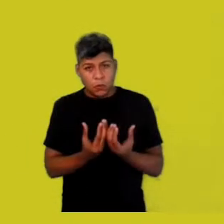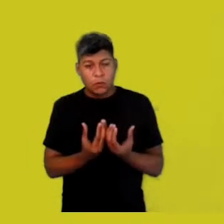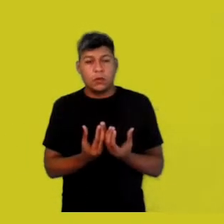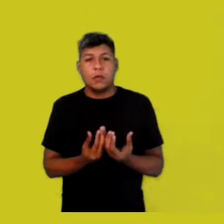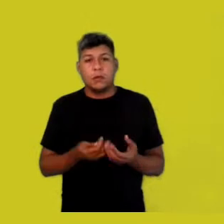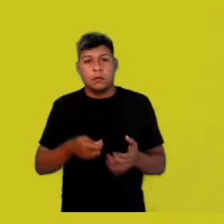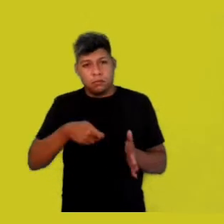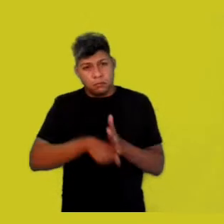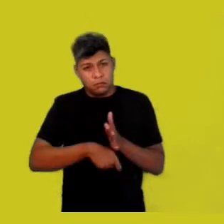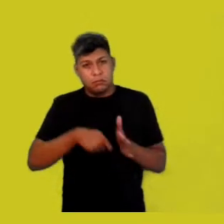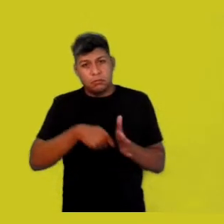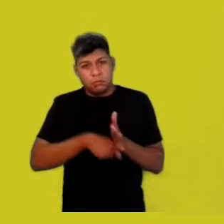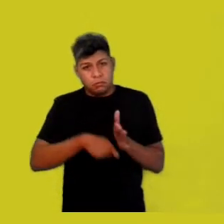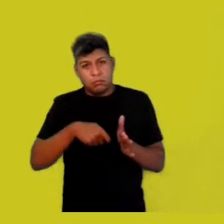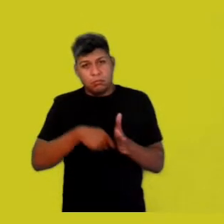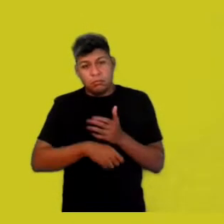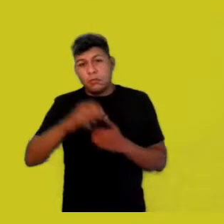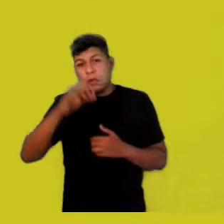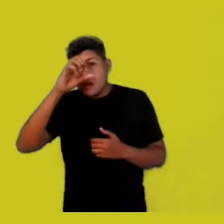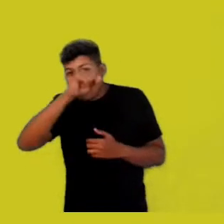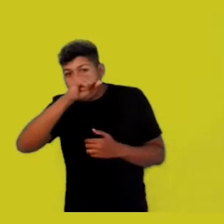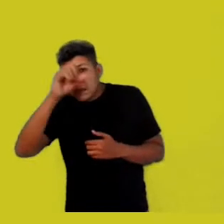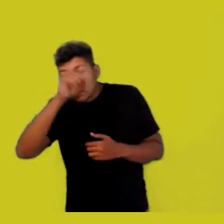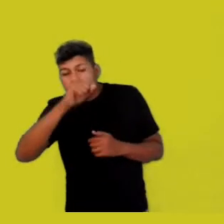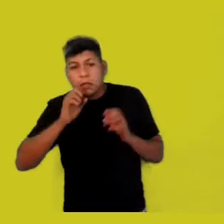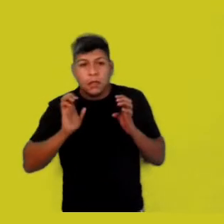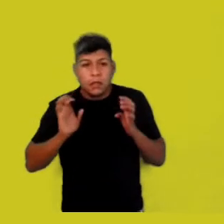The ethical learning of tie creation